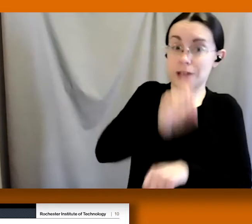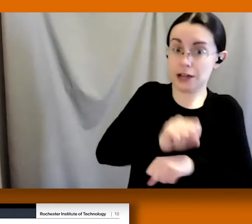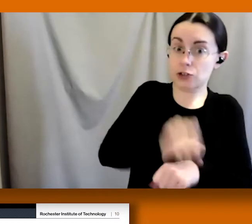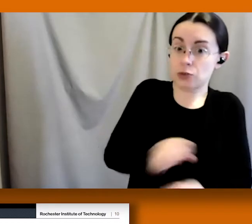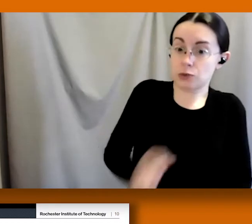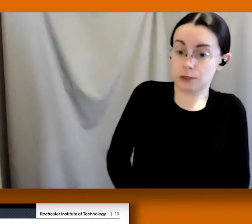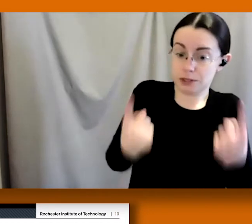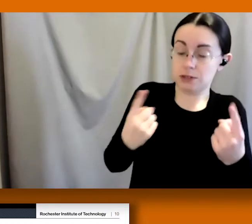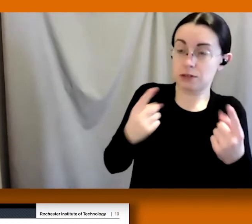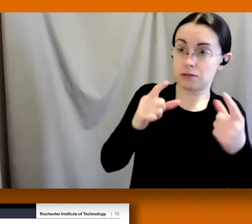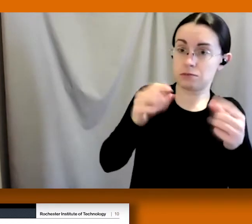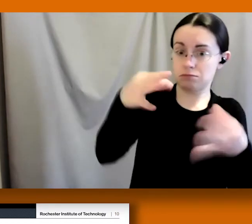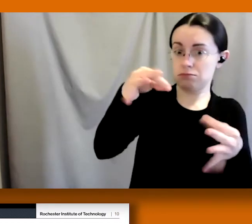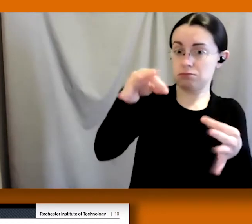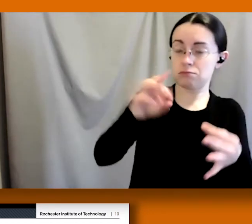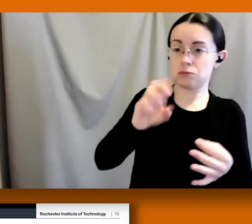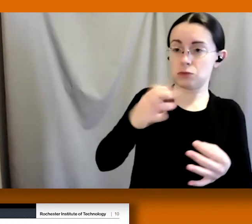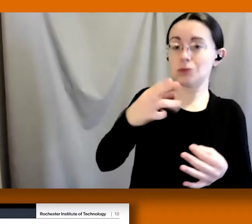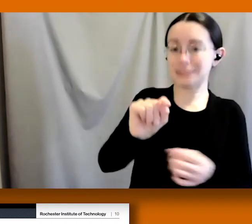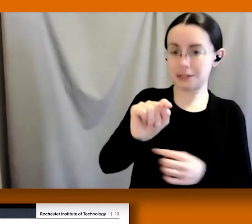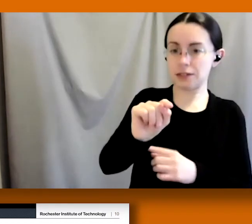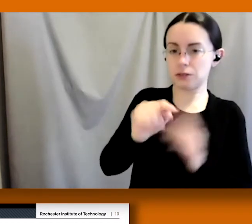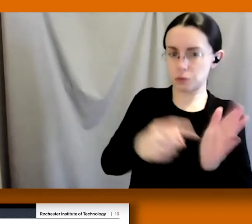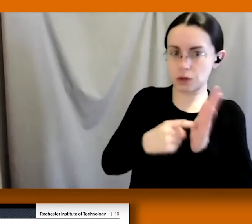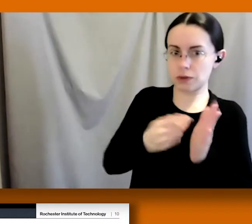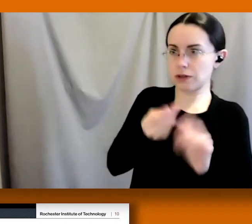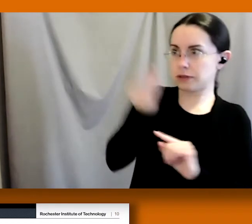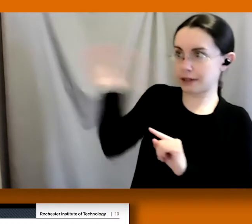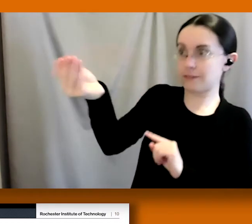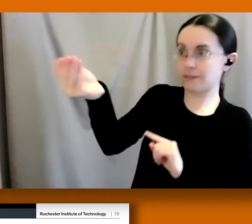which you need to provide all the receipts for,